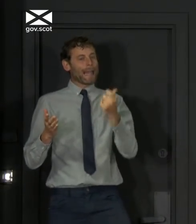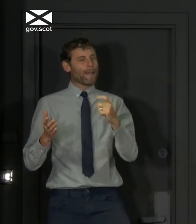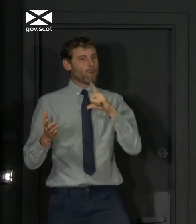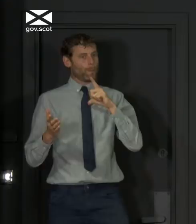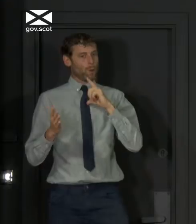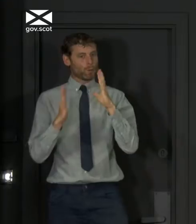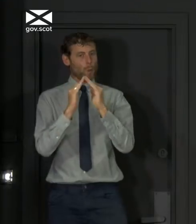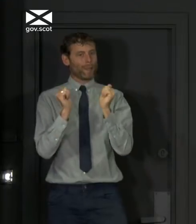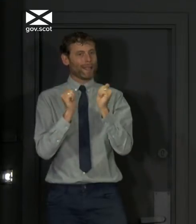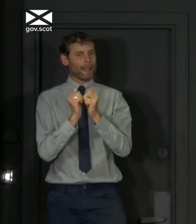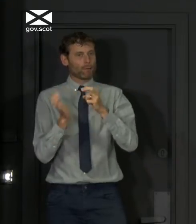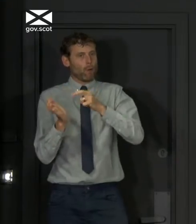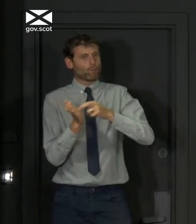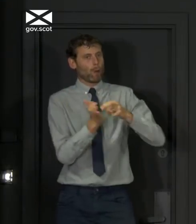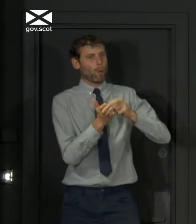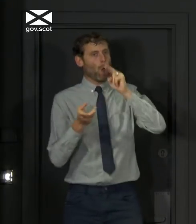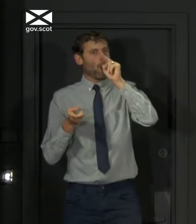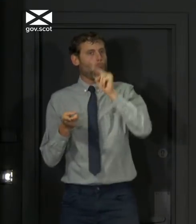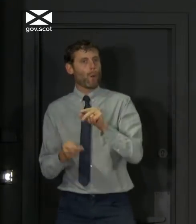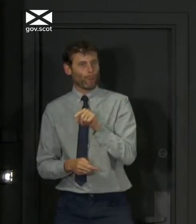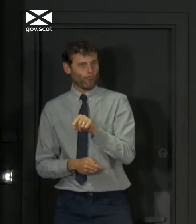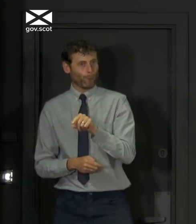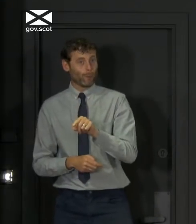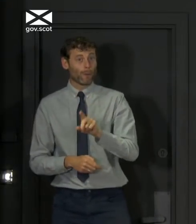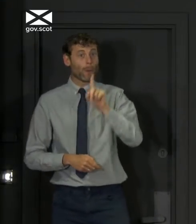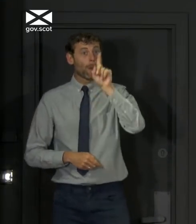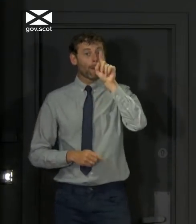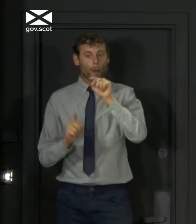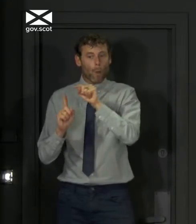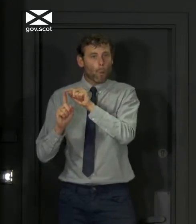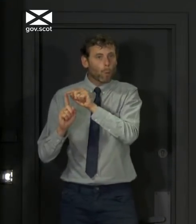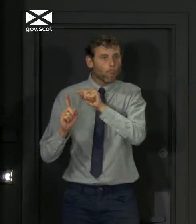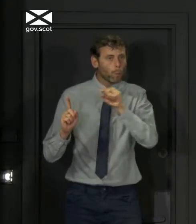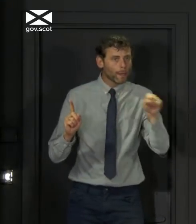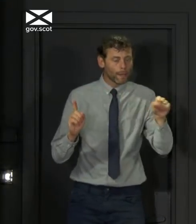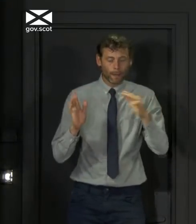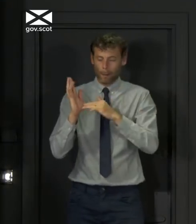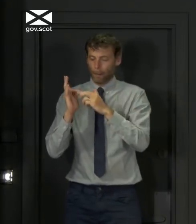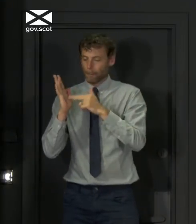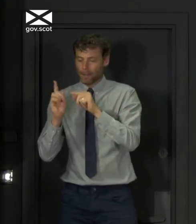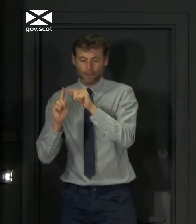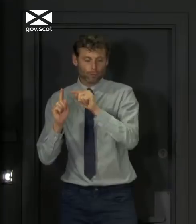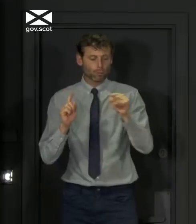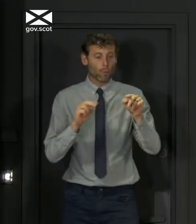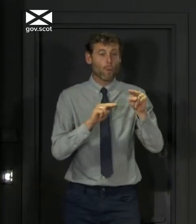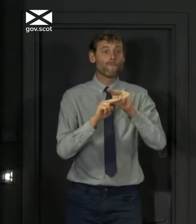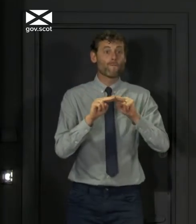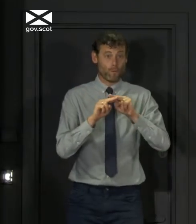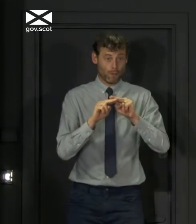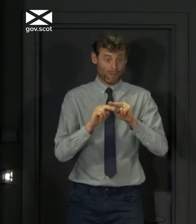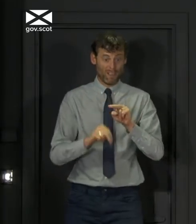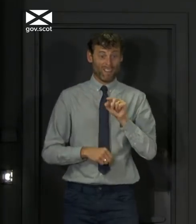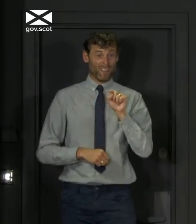Today is the first time that figure has been zero on a weekday since 20 March, which is